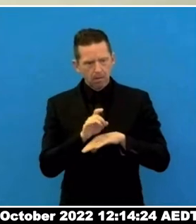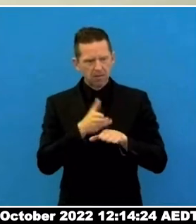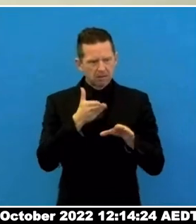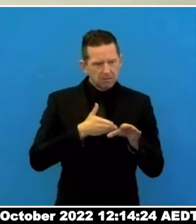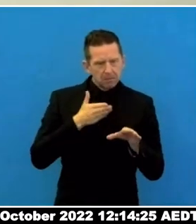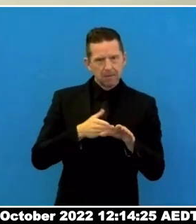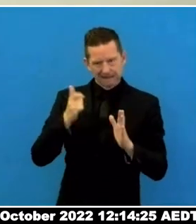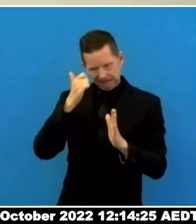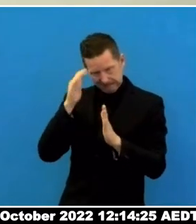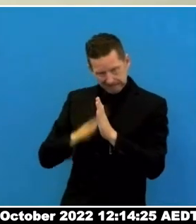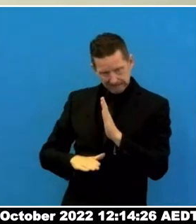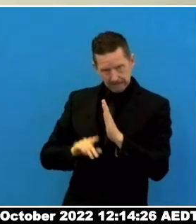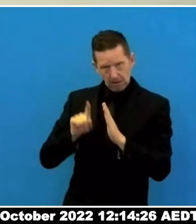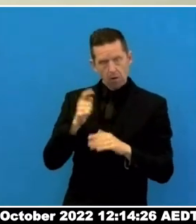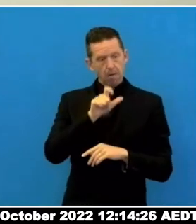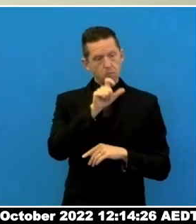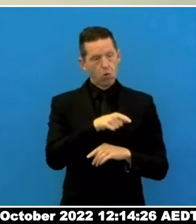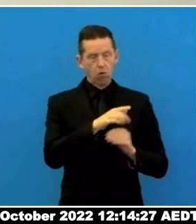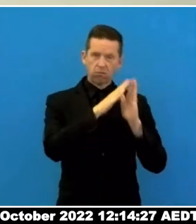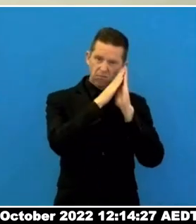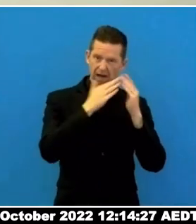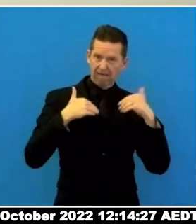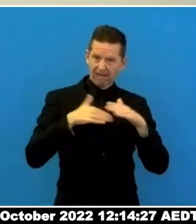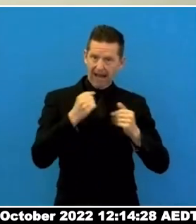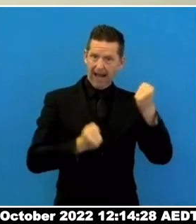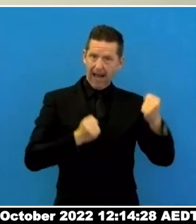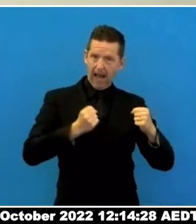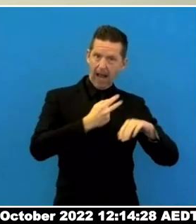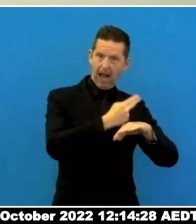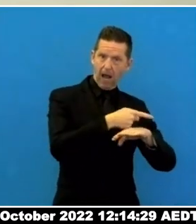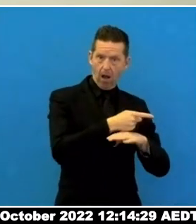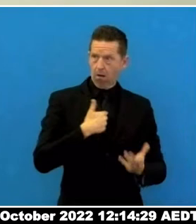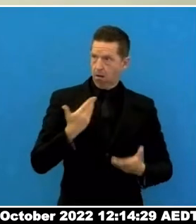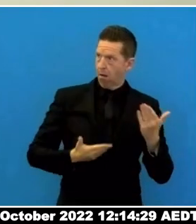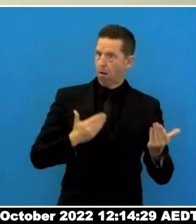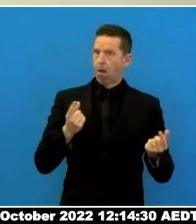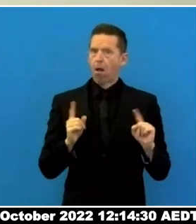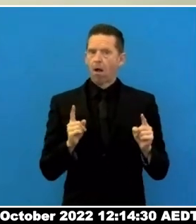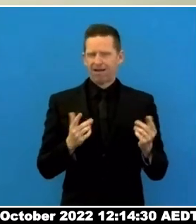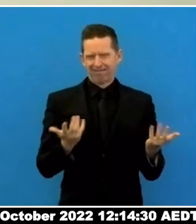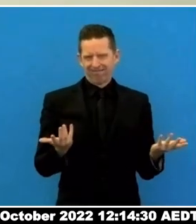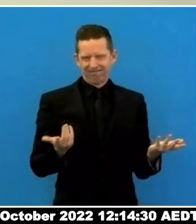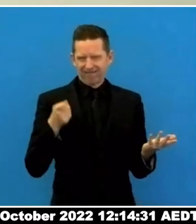and if someone is living in their car or with absolute uncertainty in their lives, that's going to be completely ineffective.